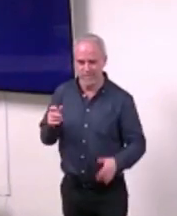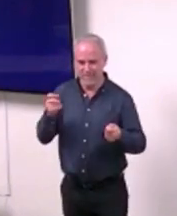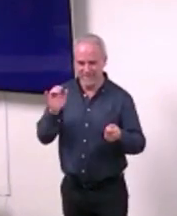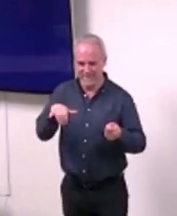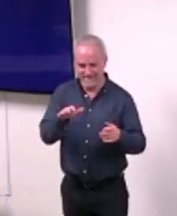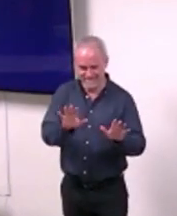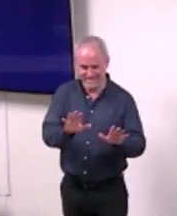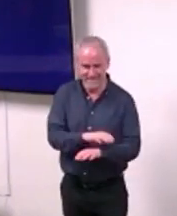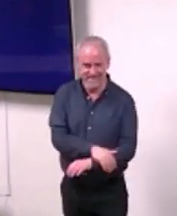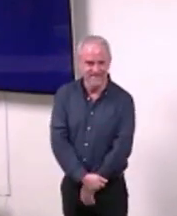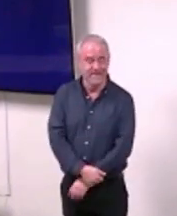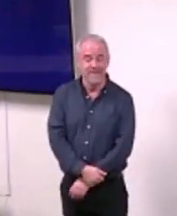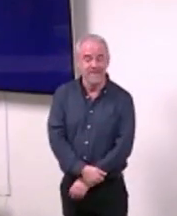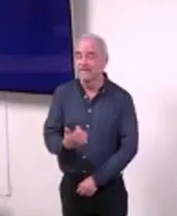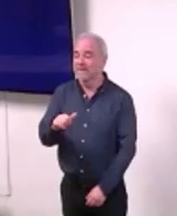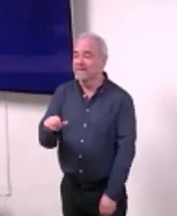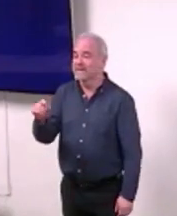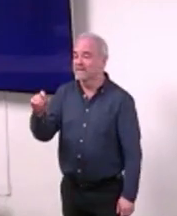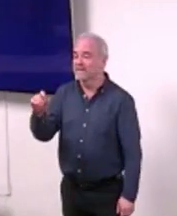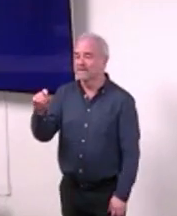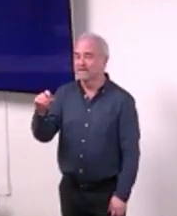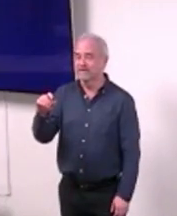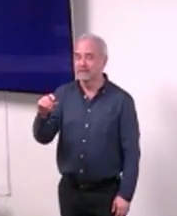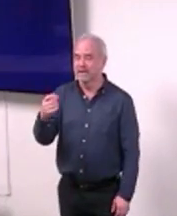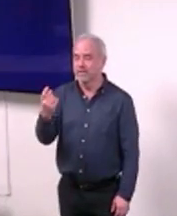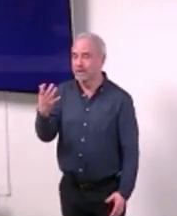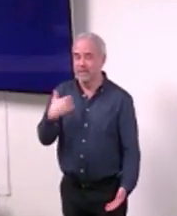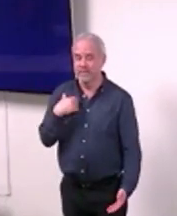Or give me some gesture, and I'll come to you.